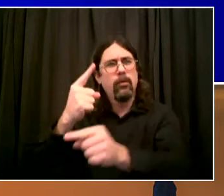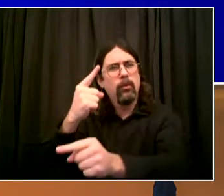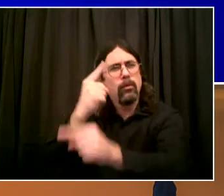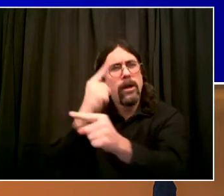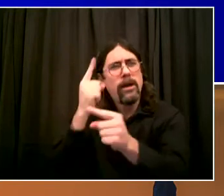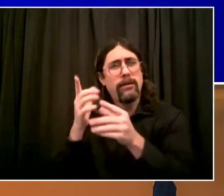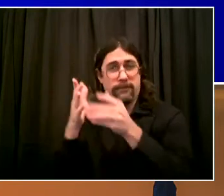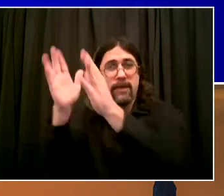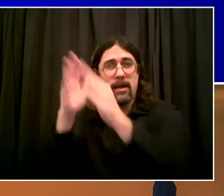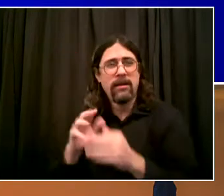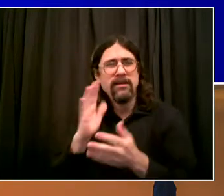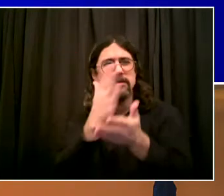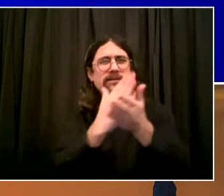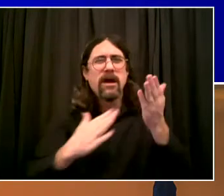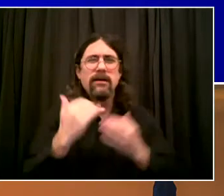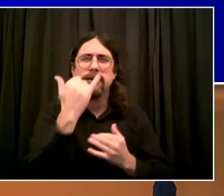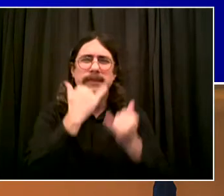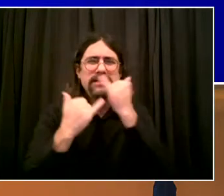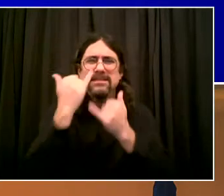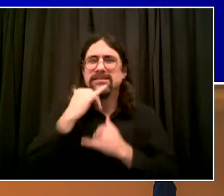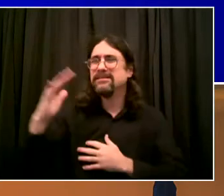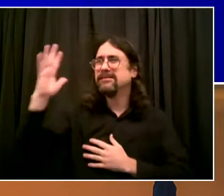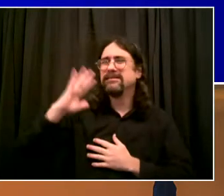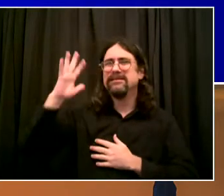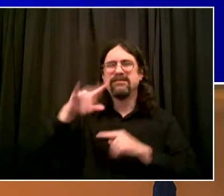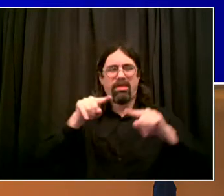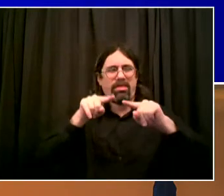DIFFERENT AND BETTER, WE ADDRESS THE